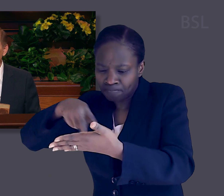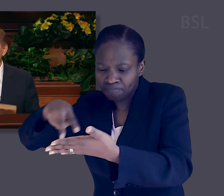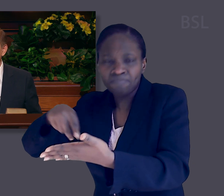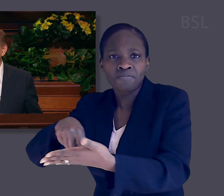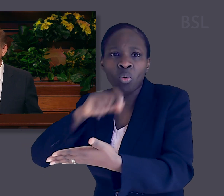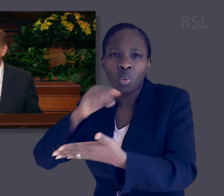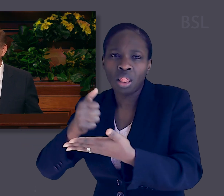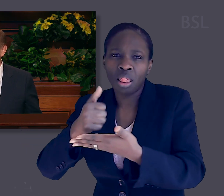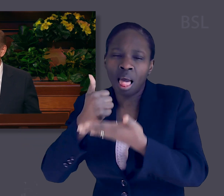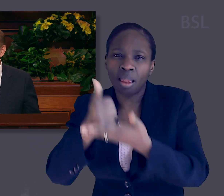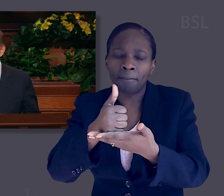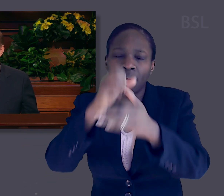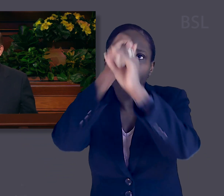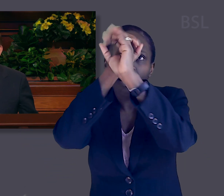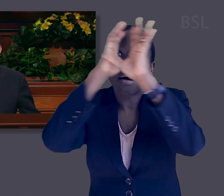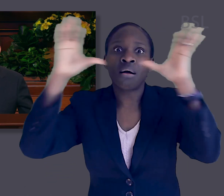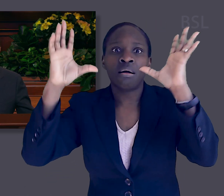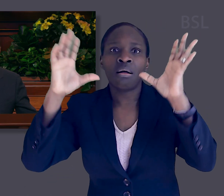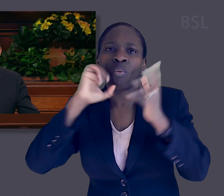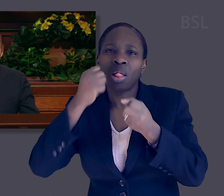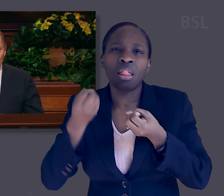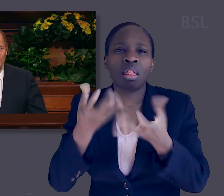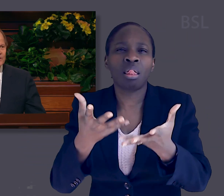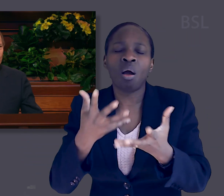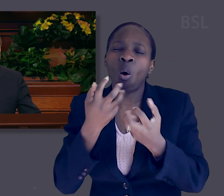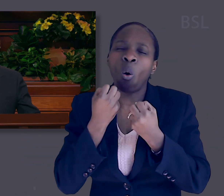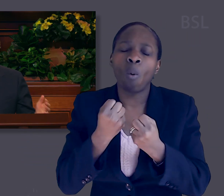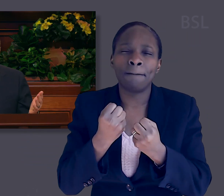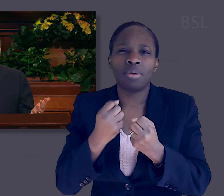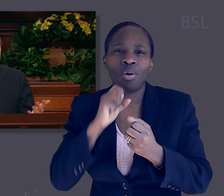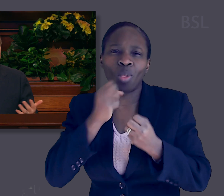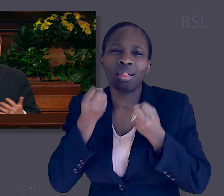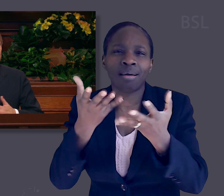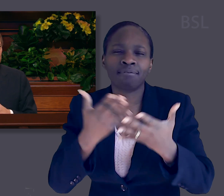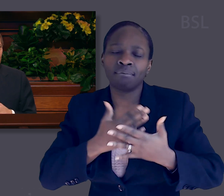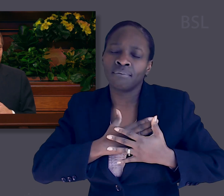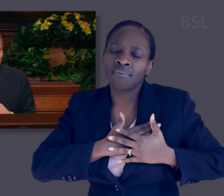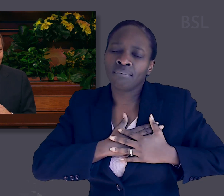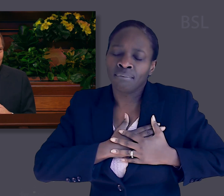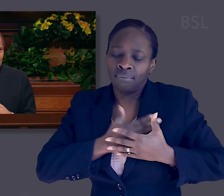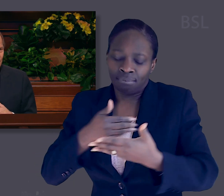It will open your eyes to new possibilities. It will increase your hope and fill you with charity.